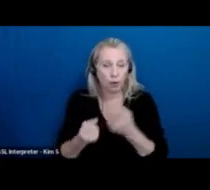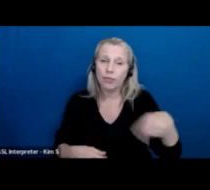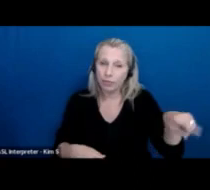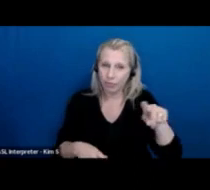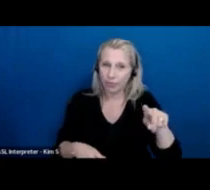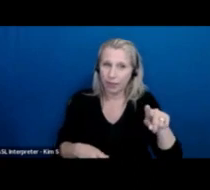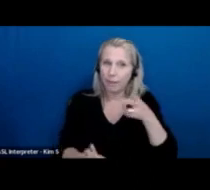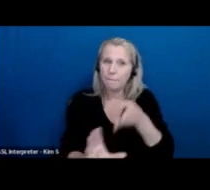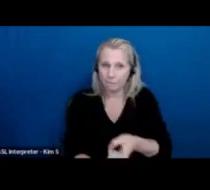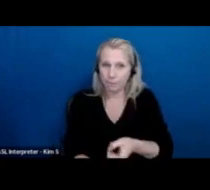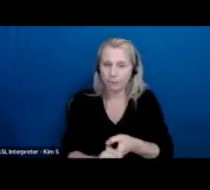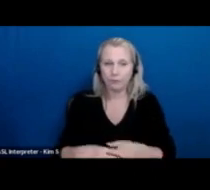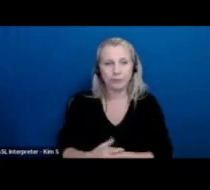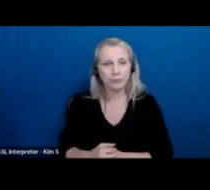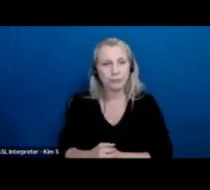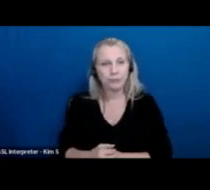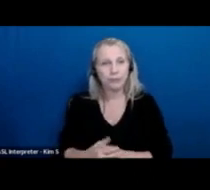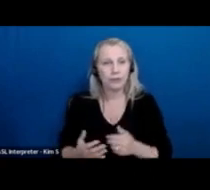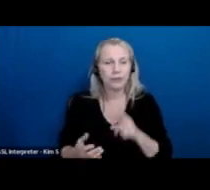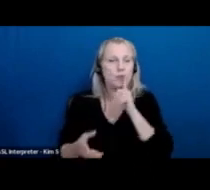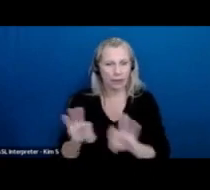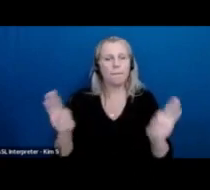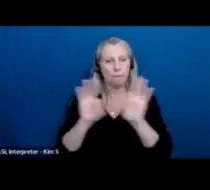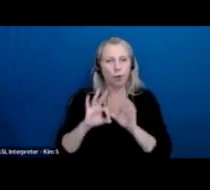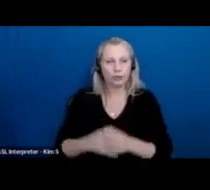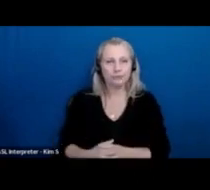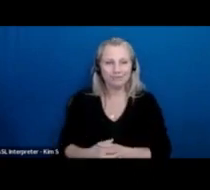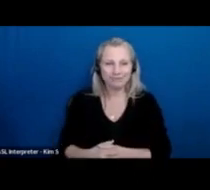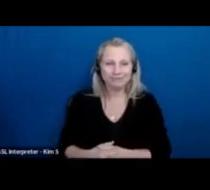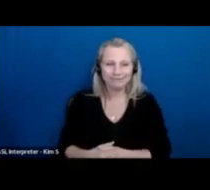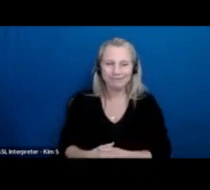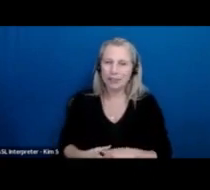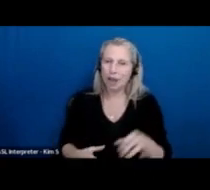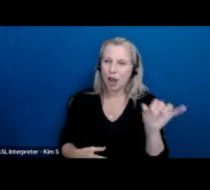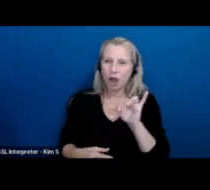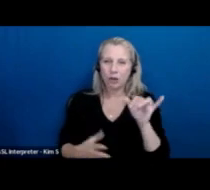participated in. Super important. And I also want to talk to you about a little bit